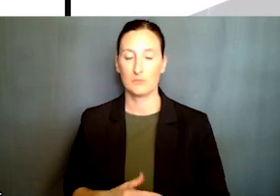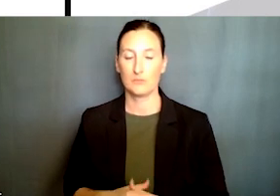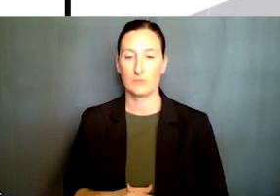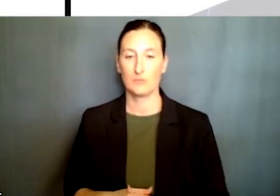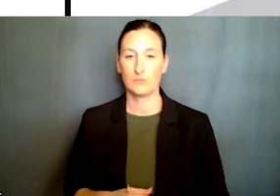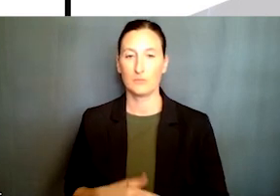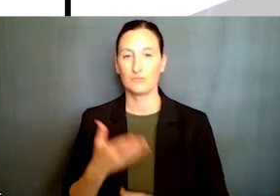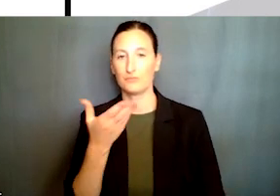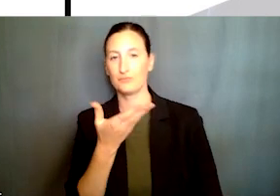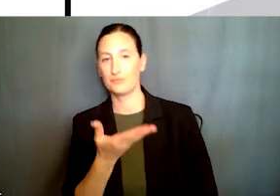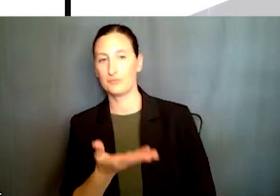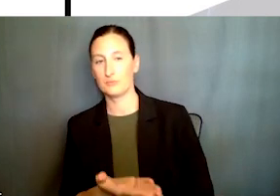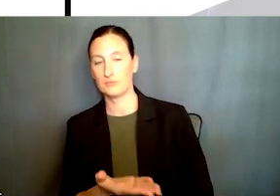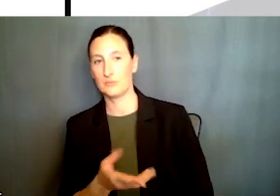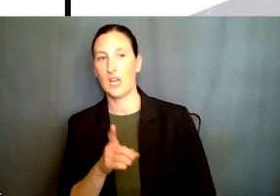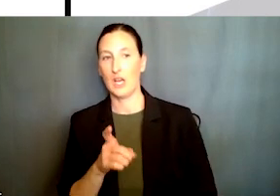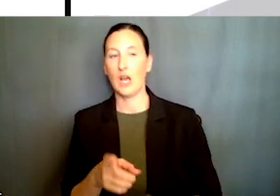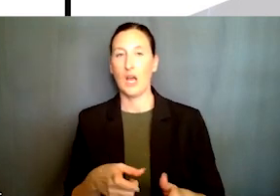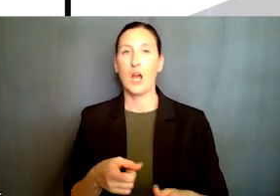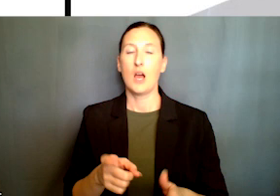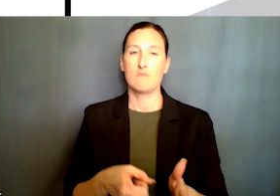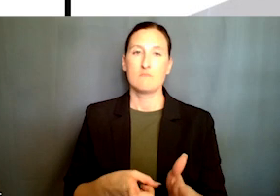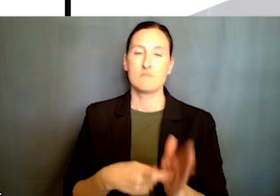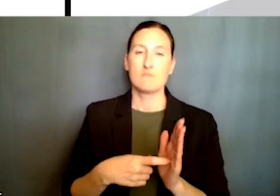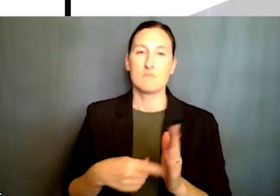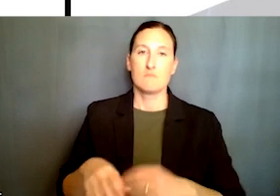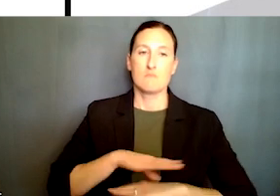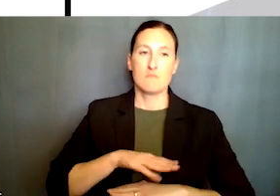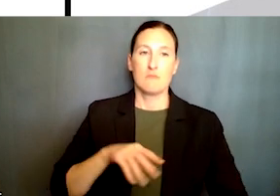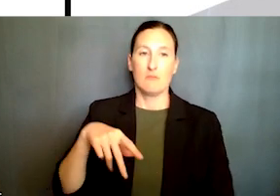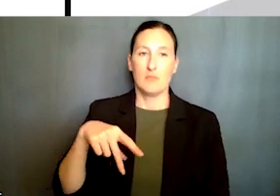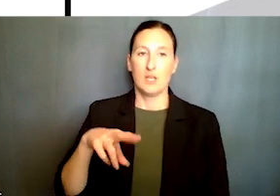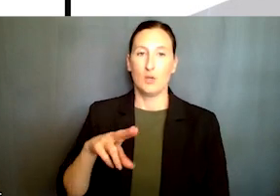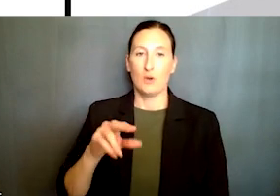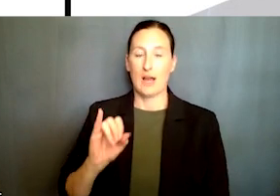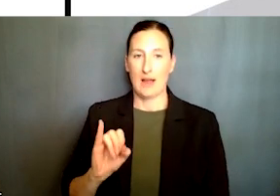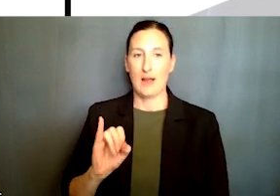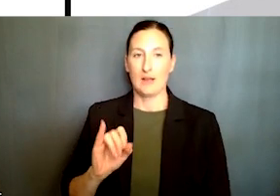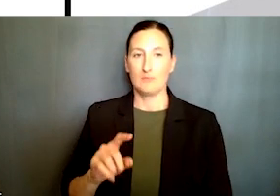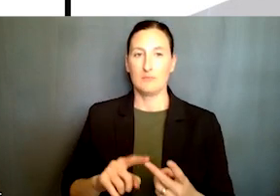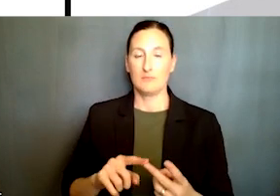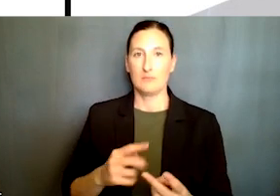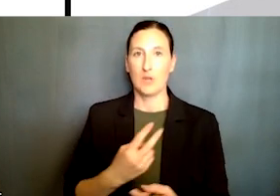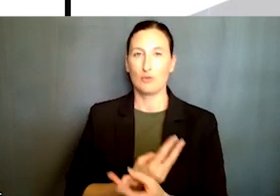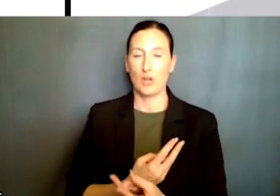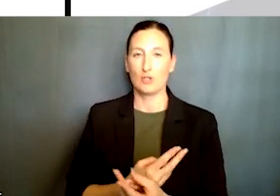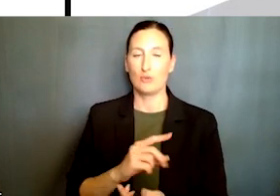Actually, it says you have to be at a PUI, predominantly undergraduate institution or in R2.